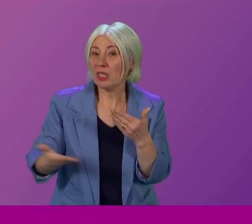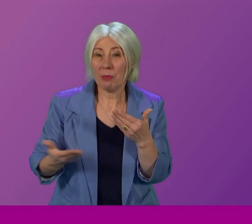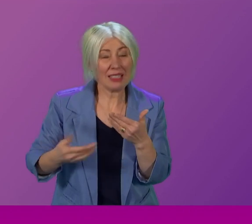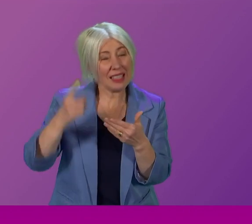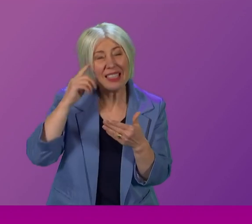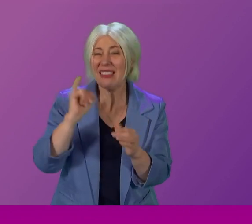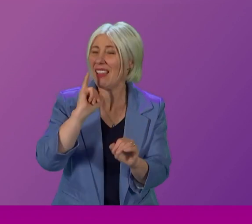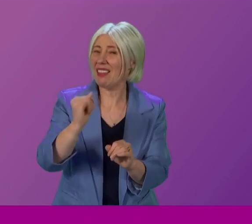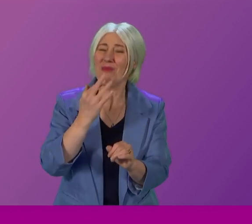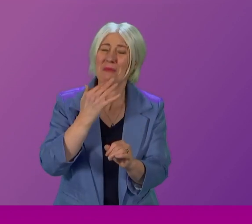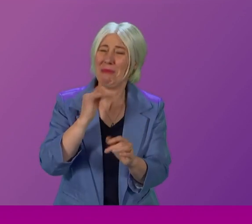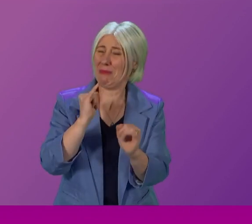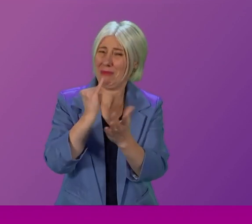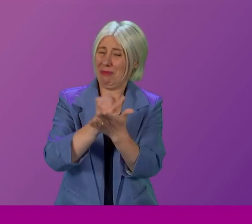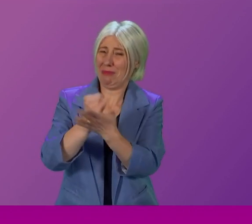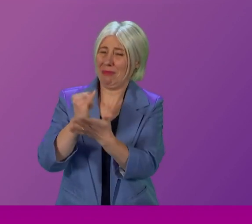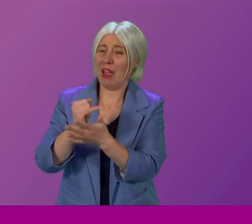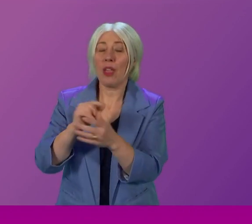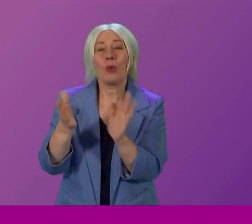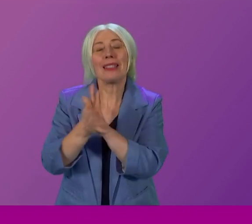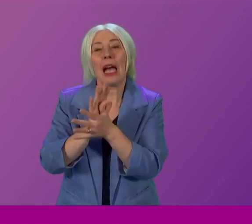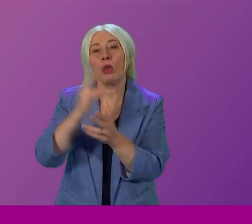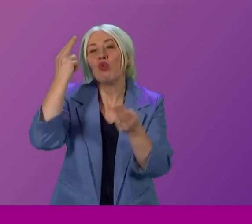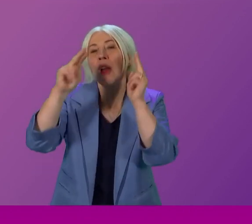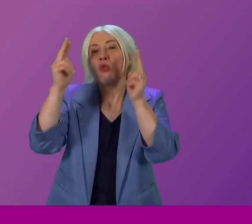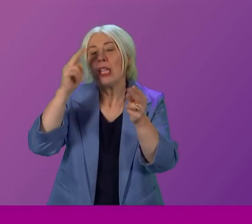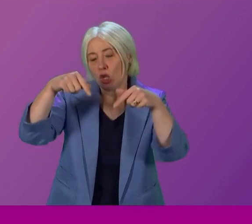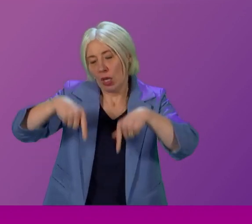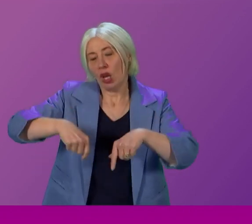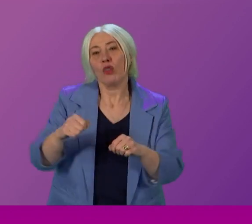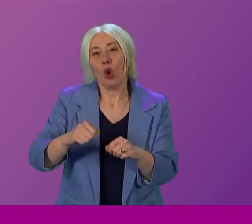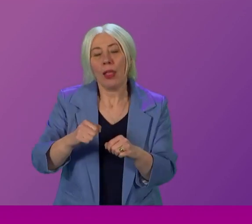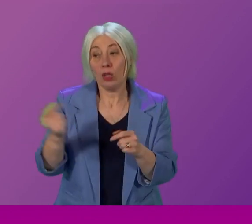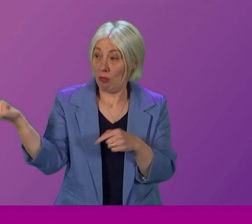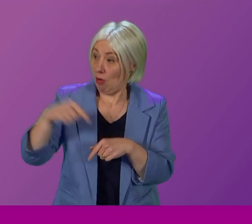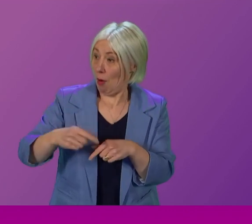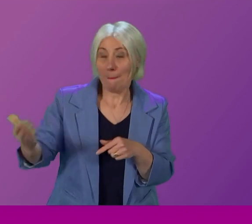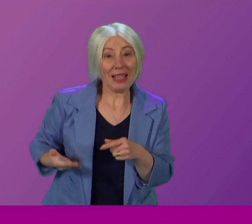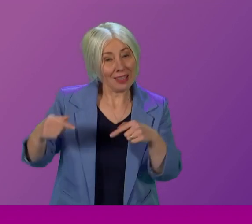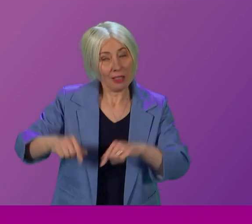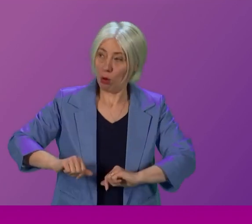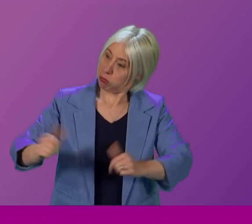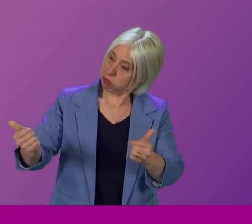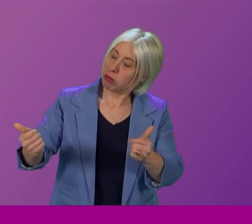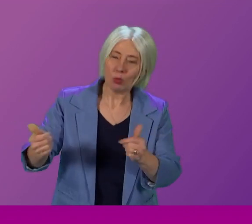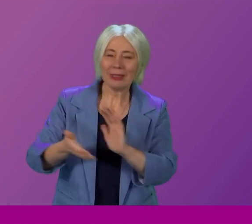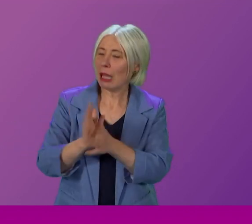flawed—will damage Scotland’s reputation as a place to do business. Will the First Minister